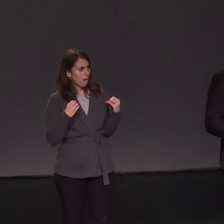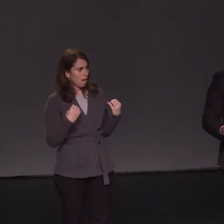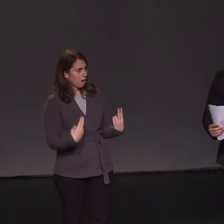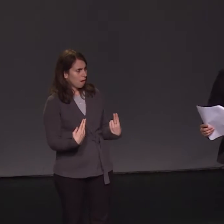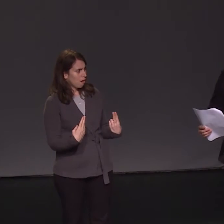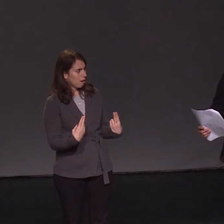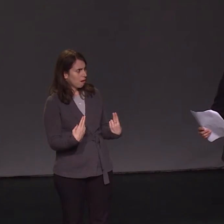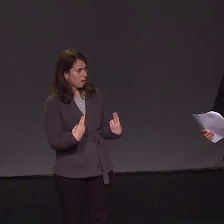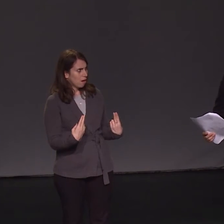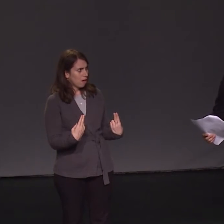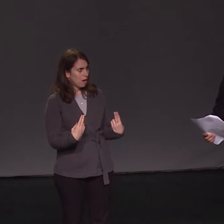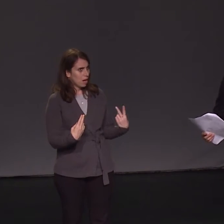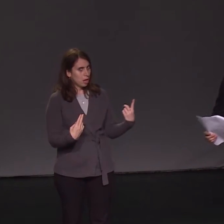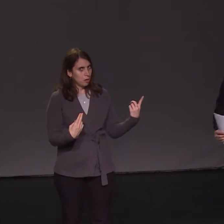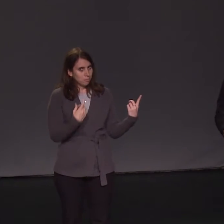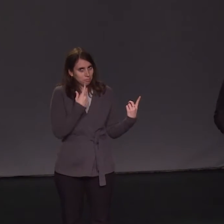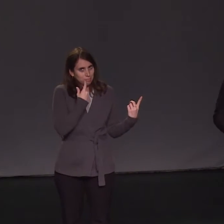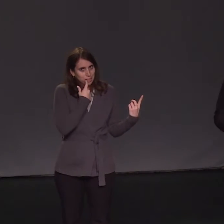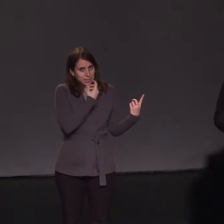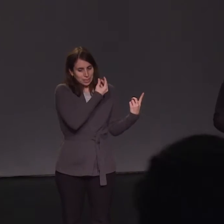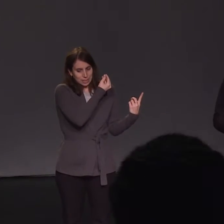been told.